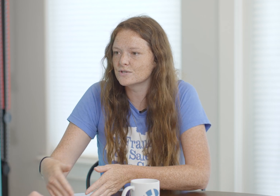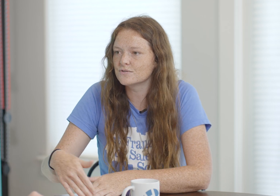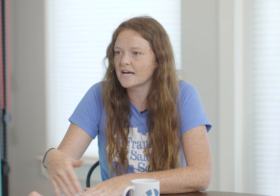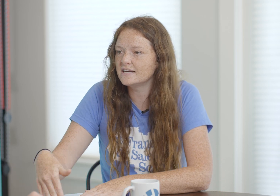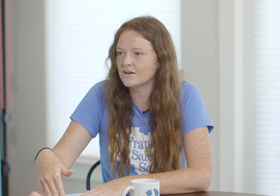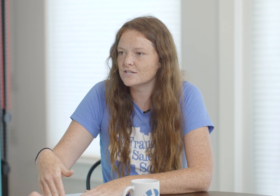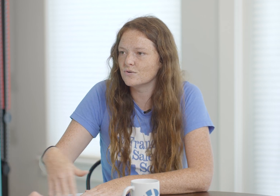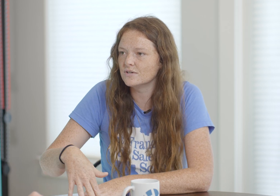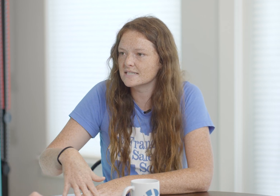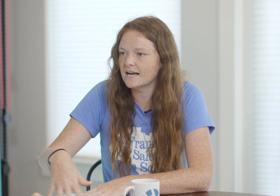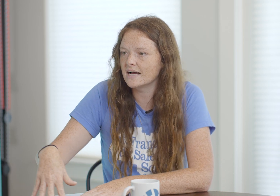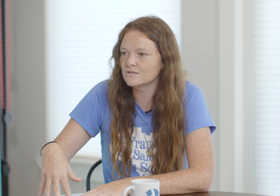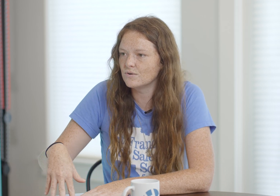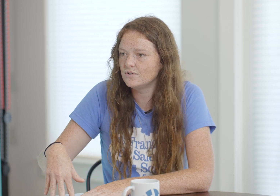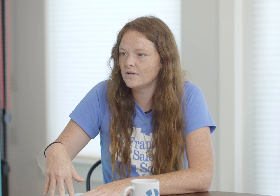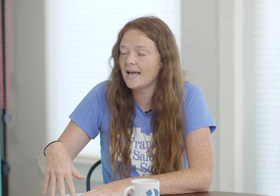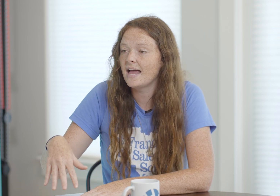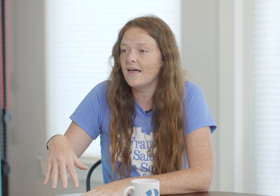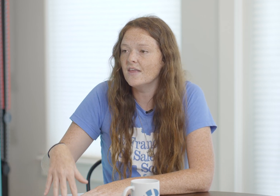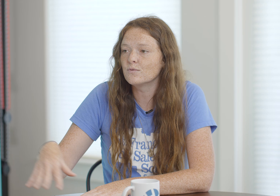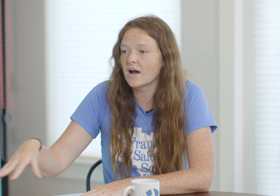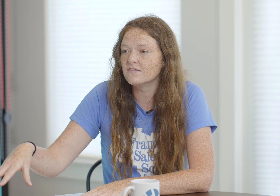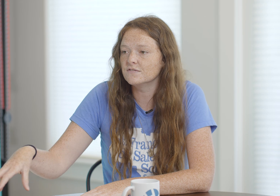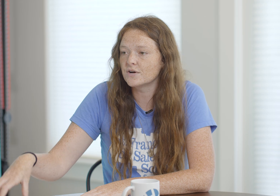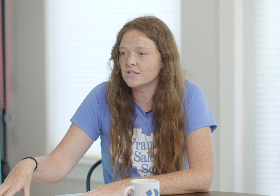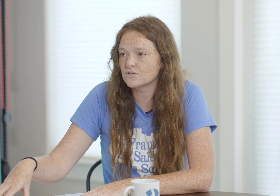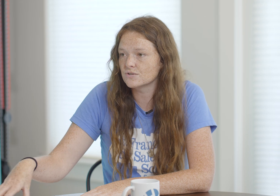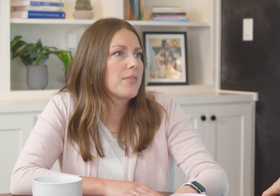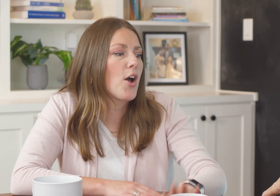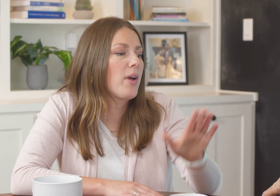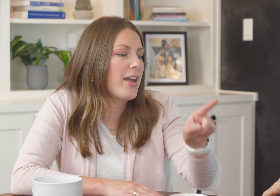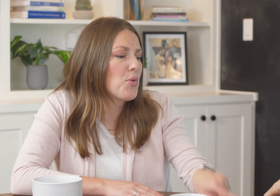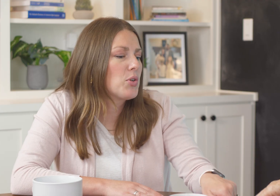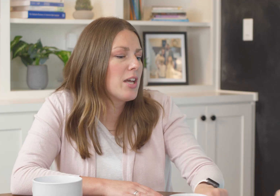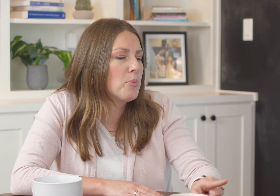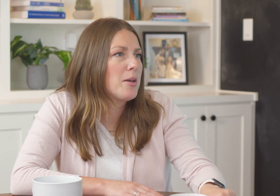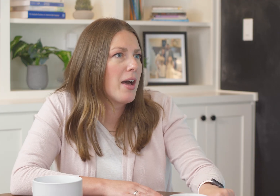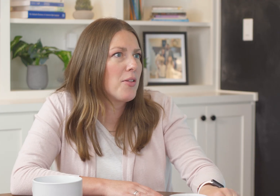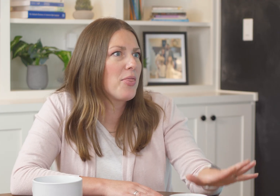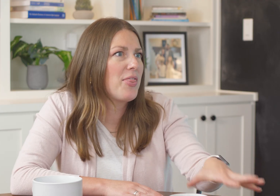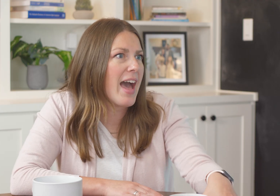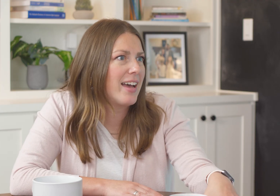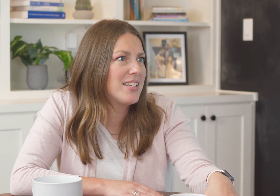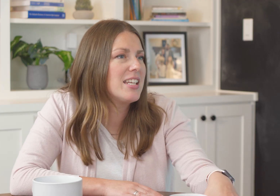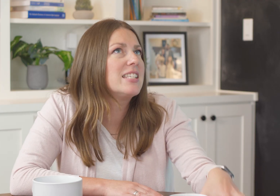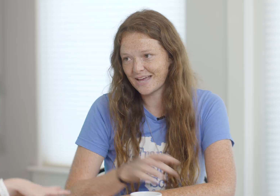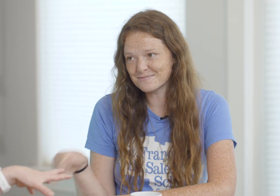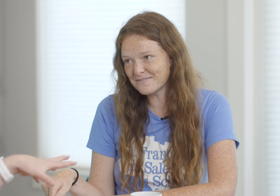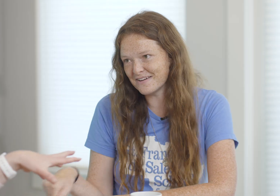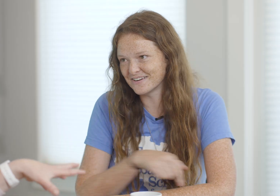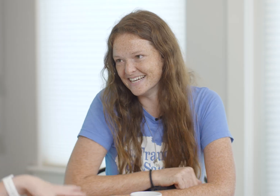So secondary school is like high school and then we're having vocational school. Okay. Tell me about is this my favorite?